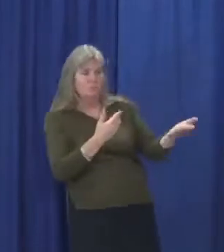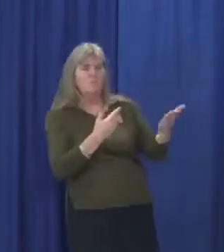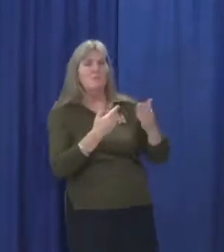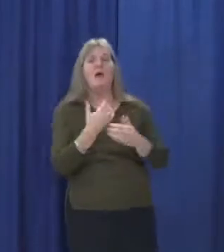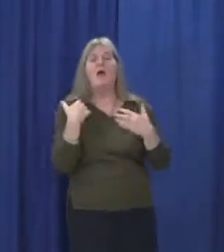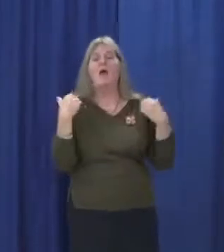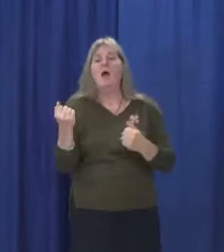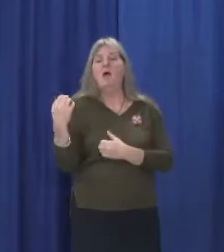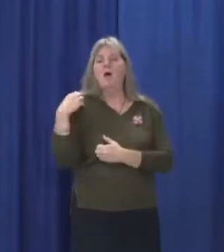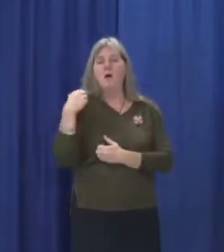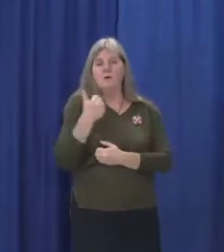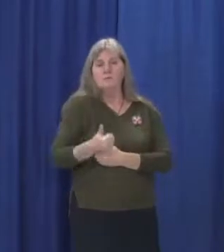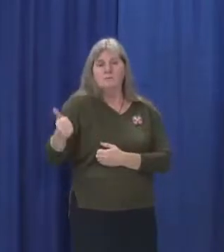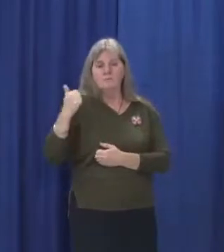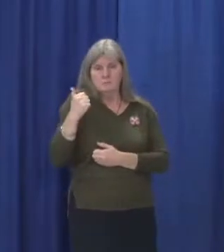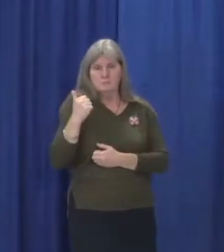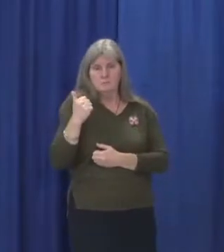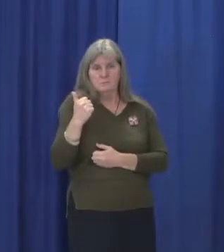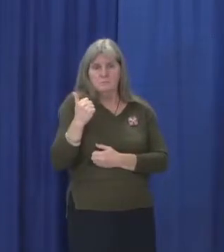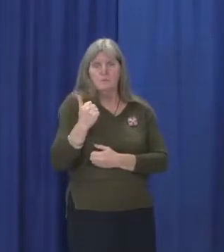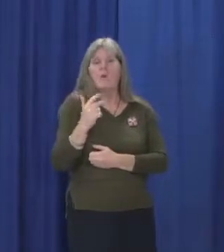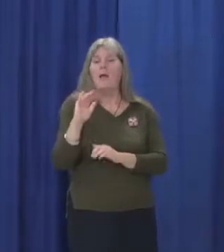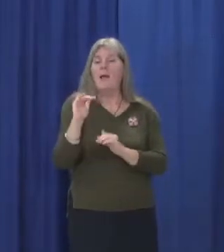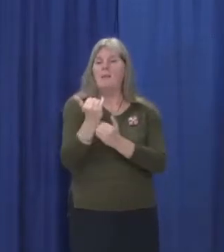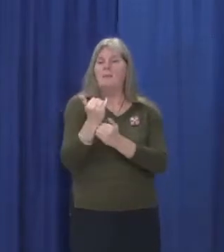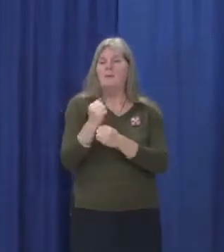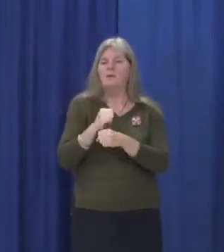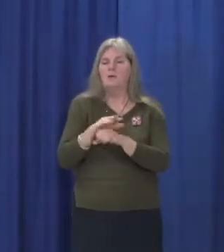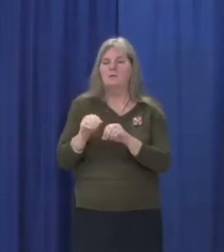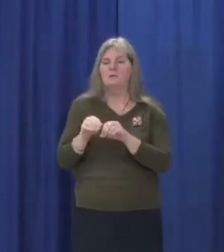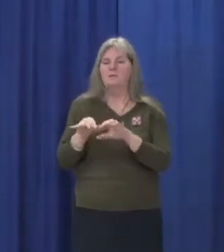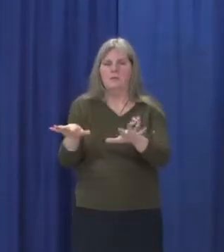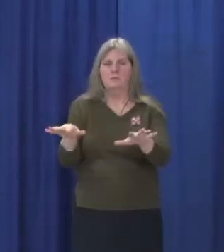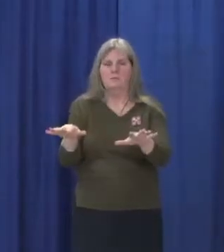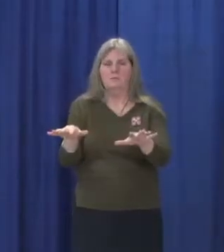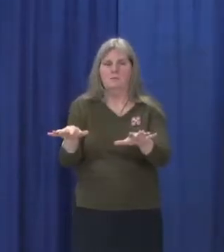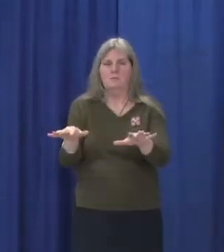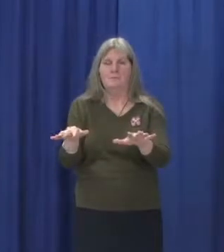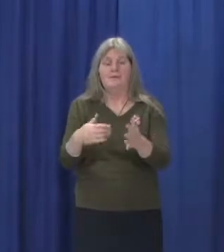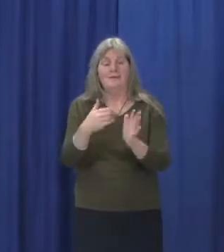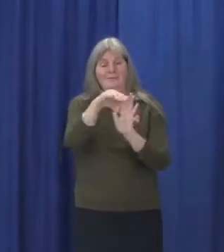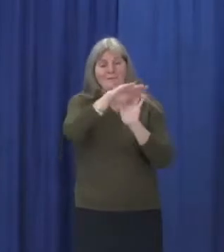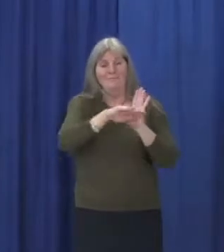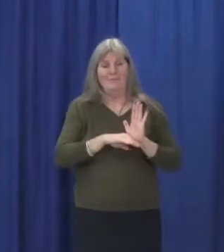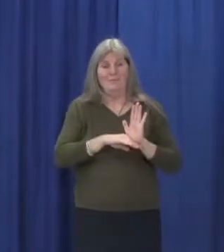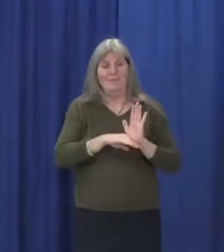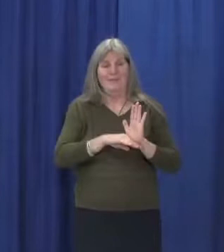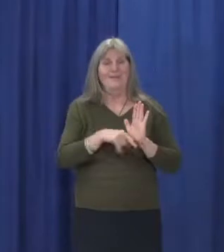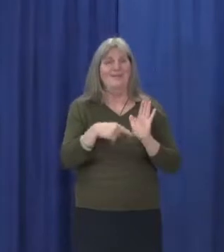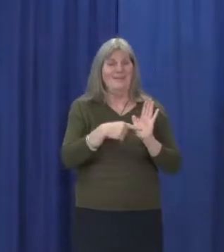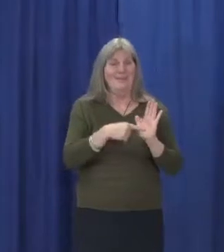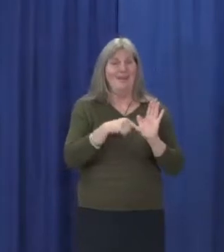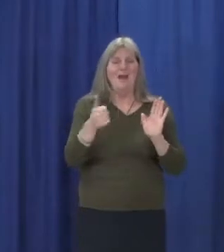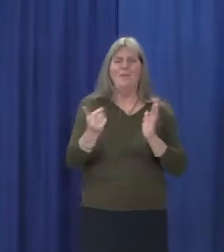Health to limit the spread of COVID-19. These measures along with steps